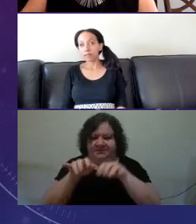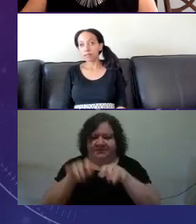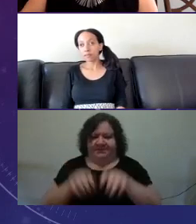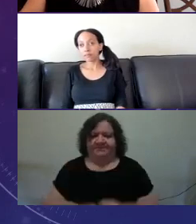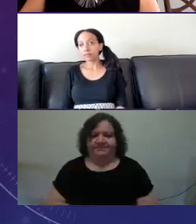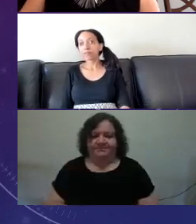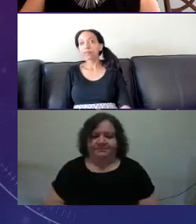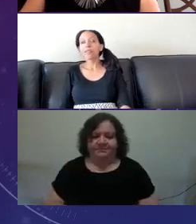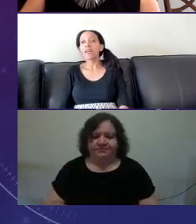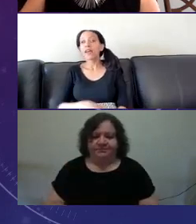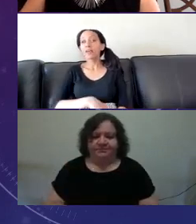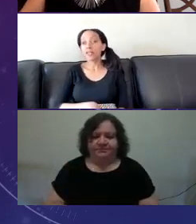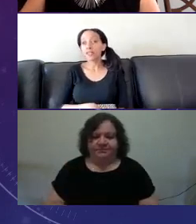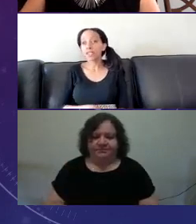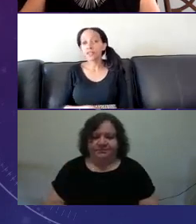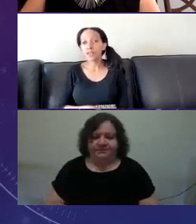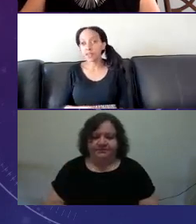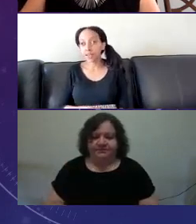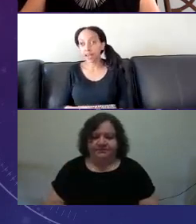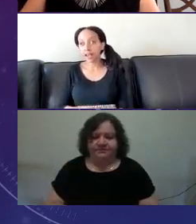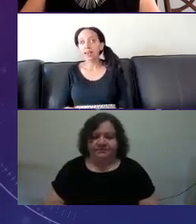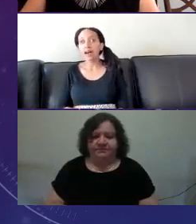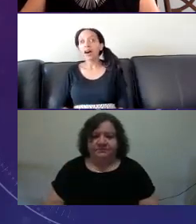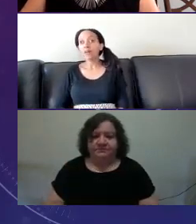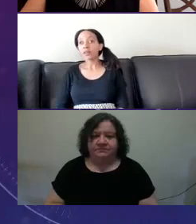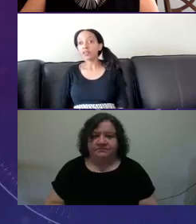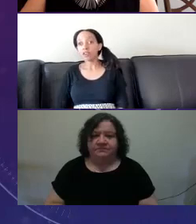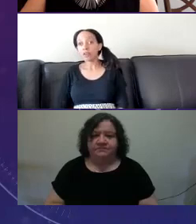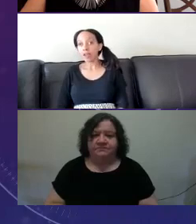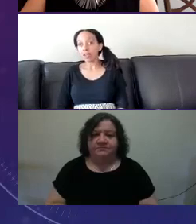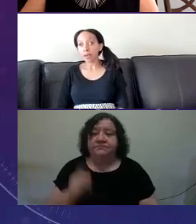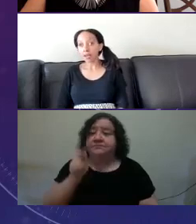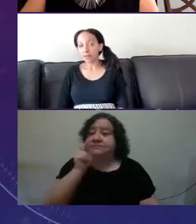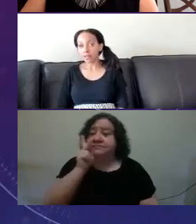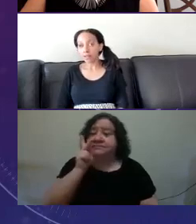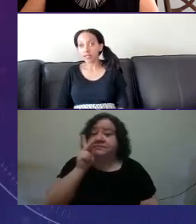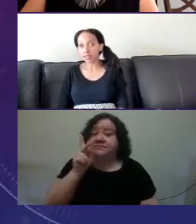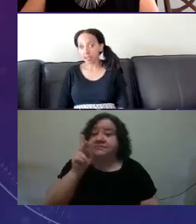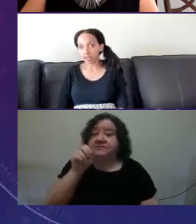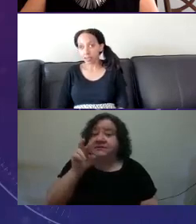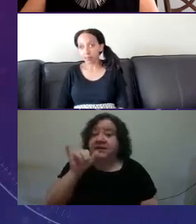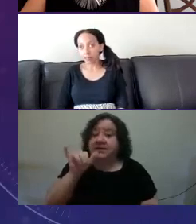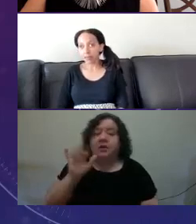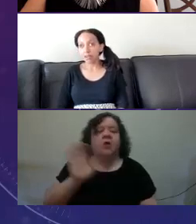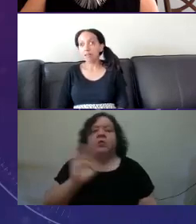this is California on whether there are any benefits to sighted people for